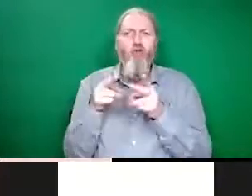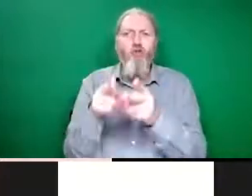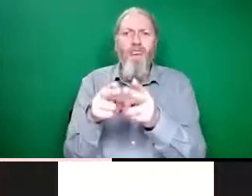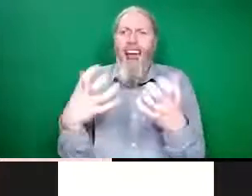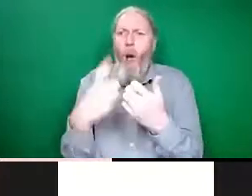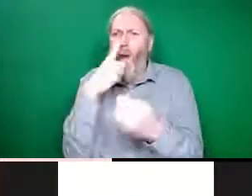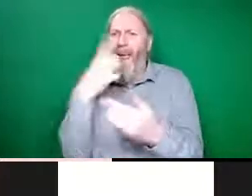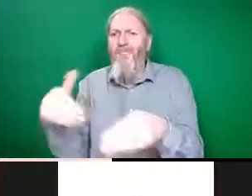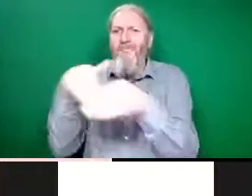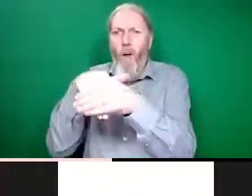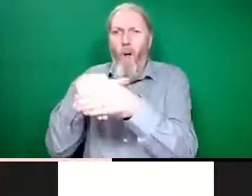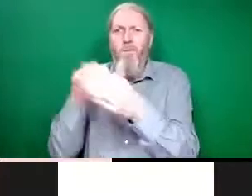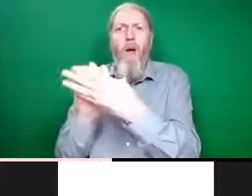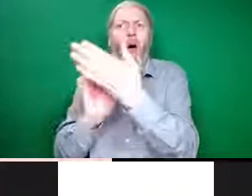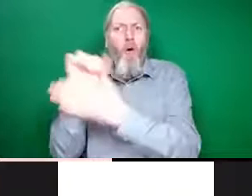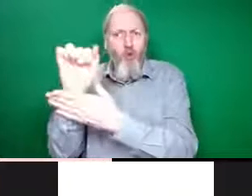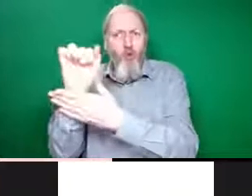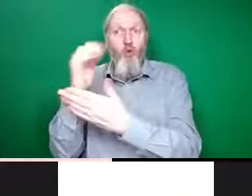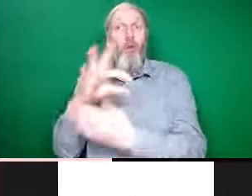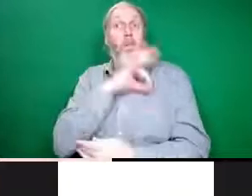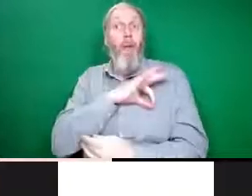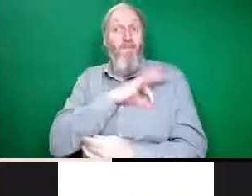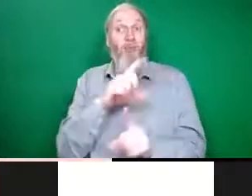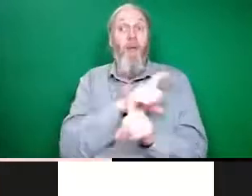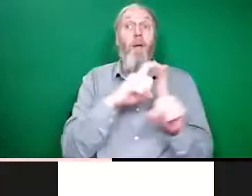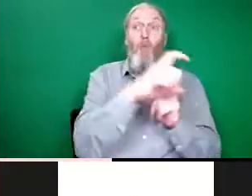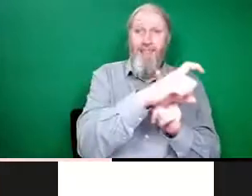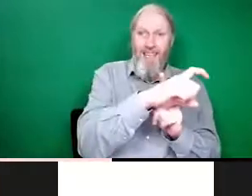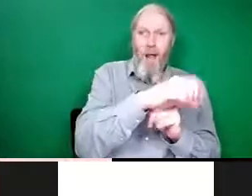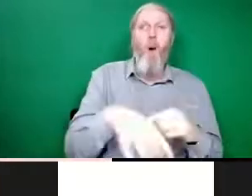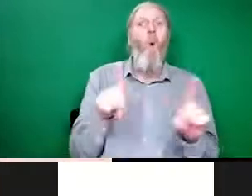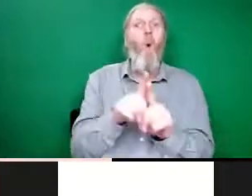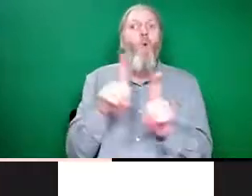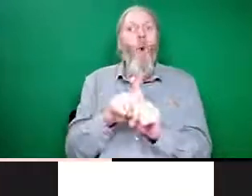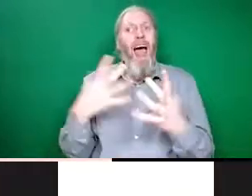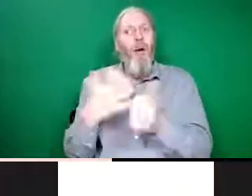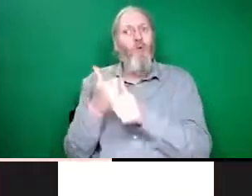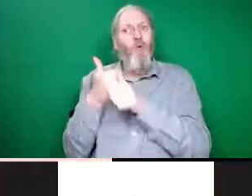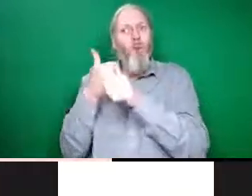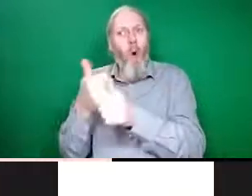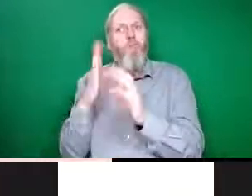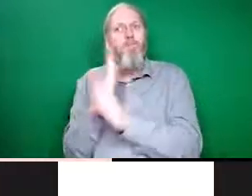I'm the co-founder of Things Made Public. For those of you that don't know us, we're an arts organisation.